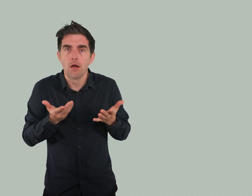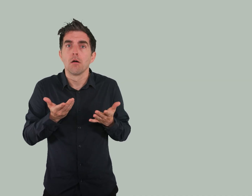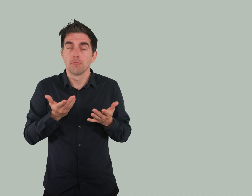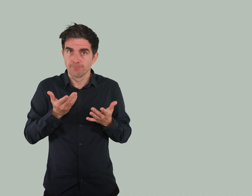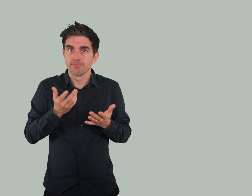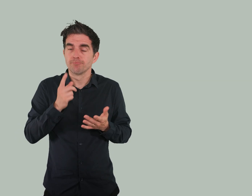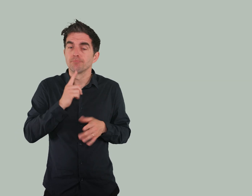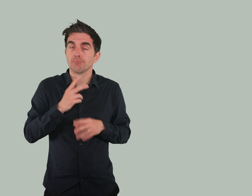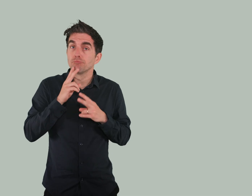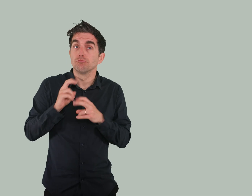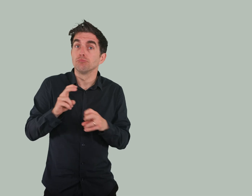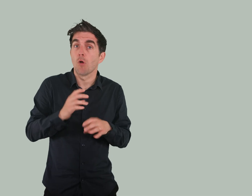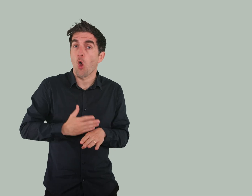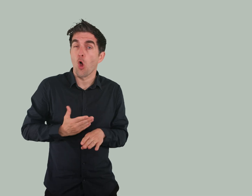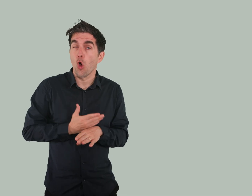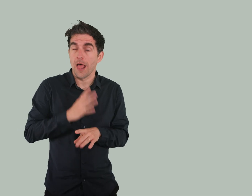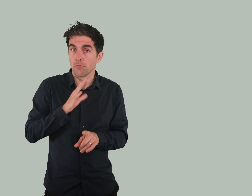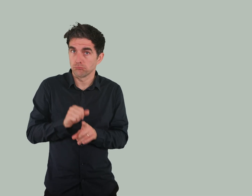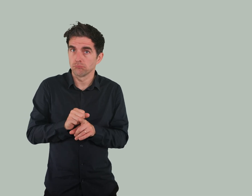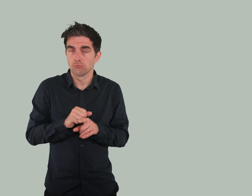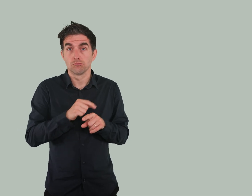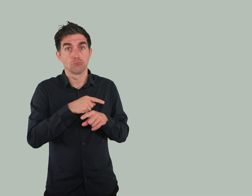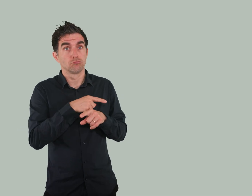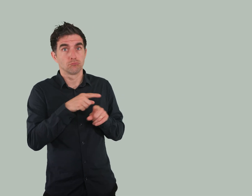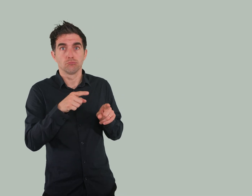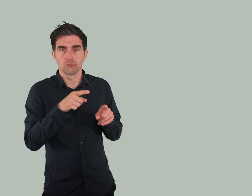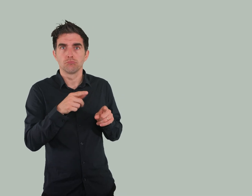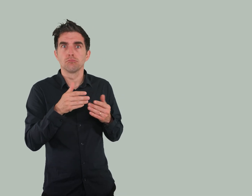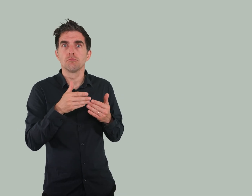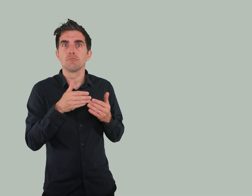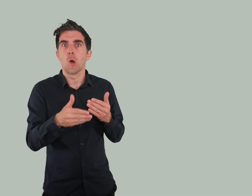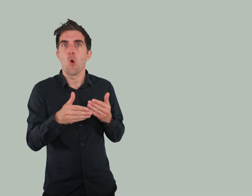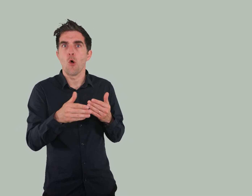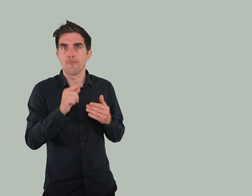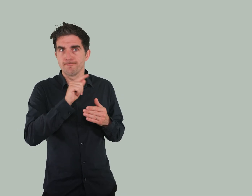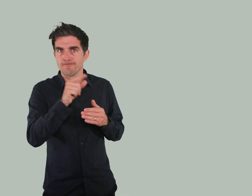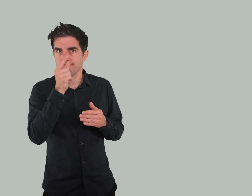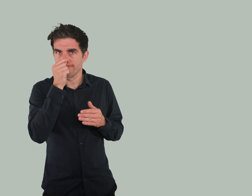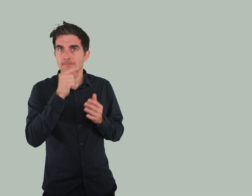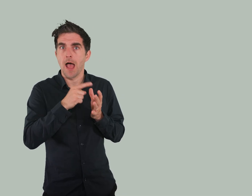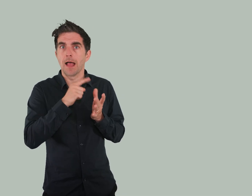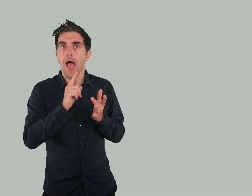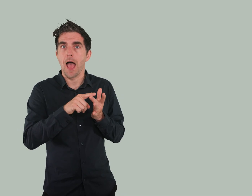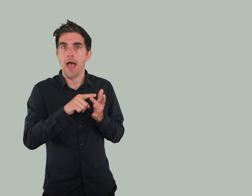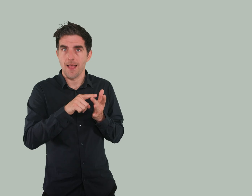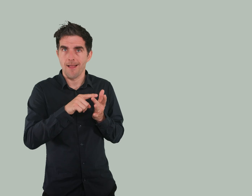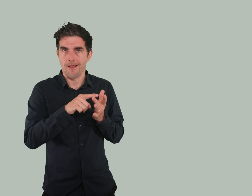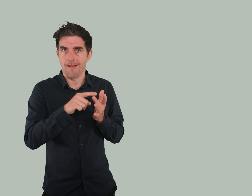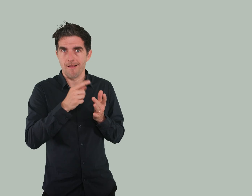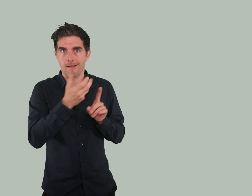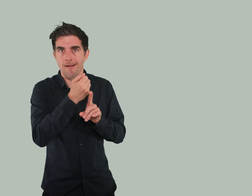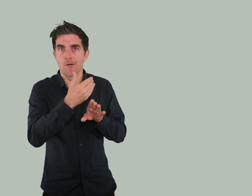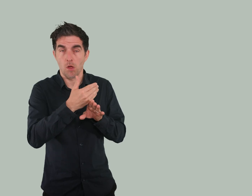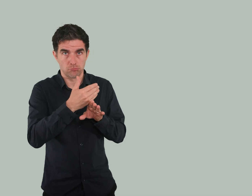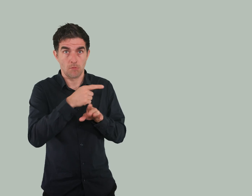Early evidence suggests that vacancies in more AI-exposed occupations